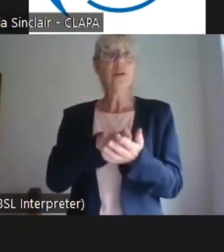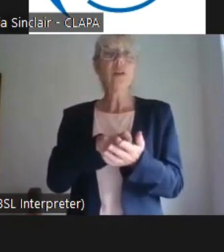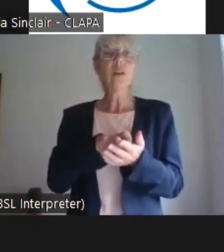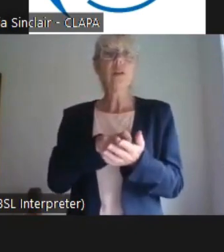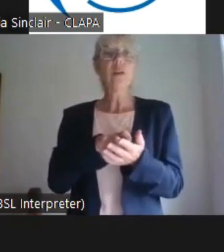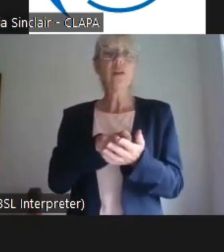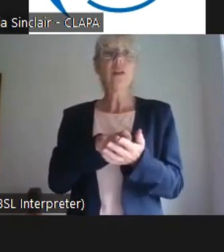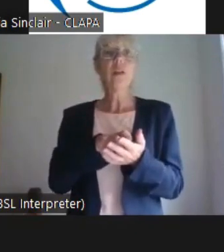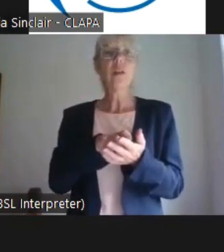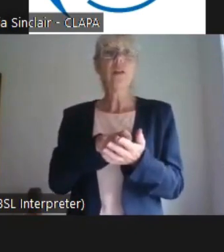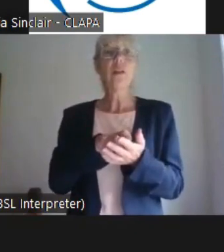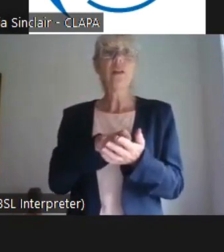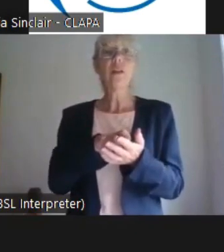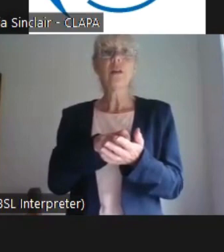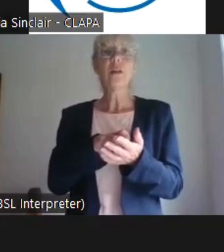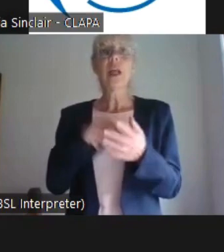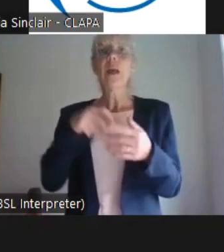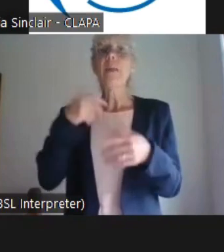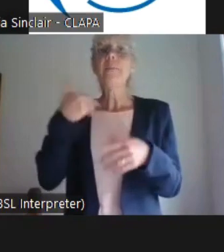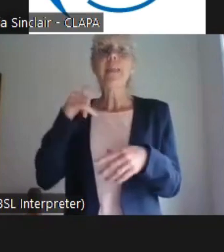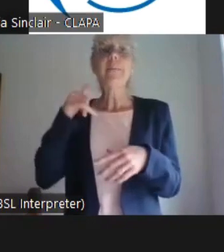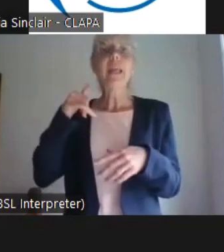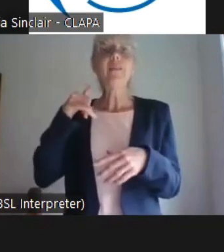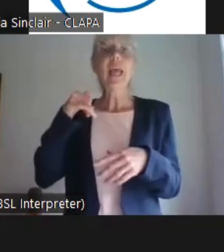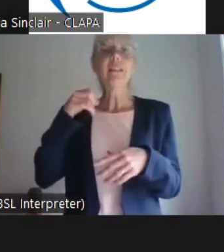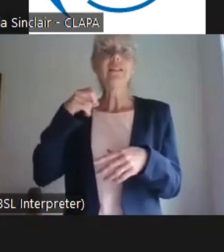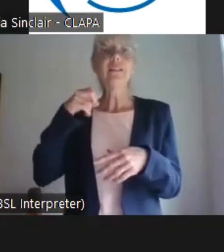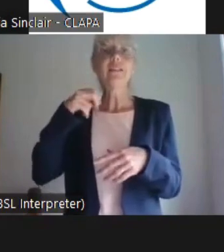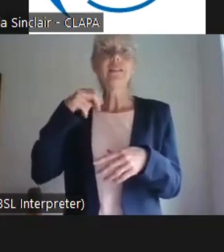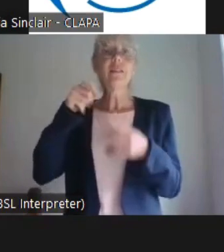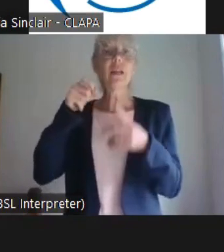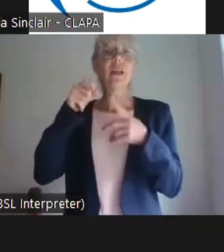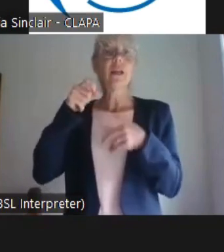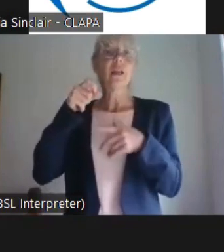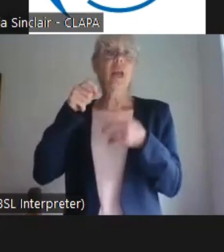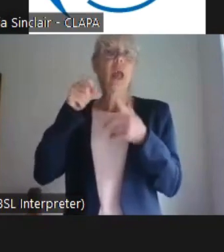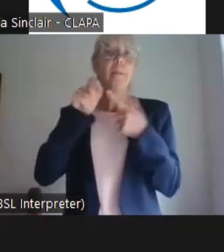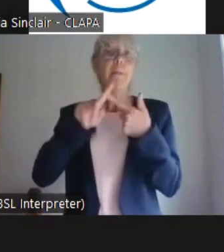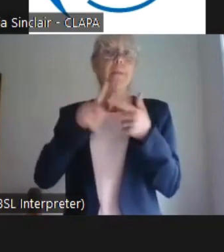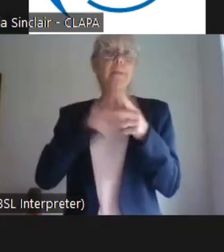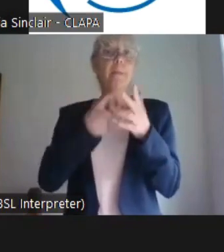a prayer from the fruit but fruit bowl they can find their child's pajamas and if they're fixing